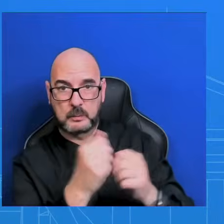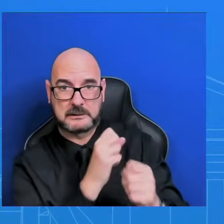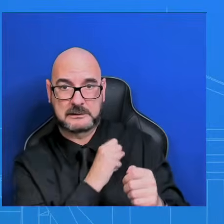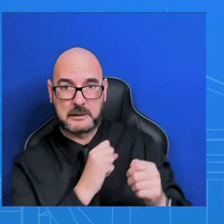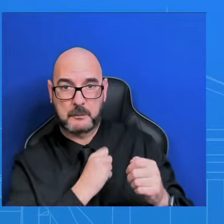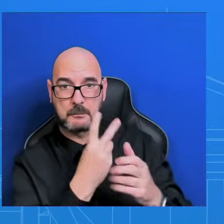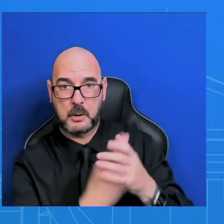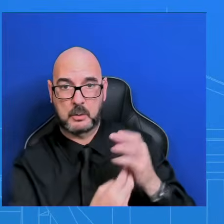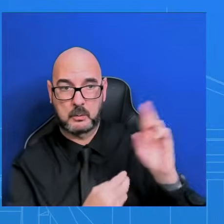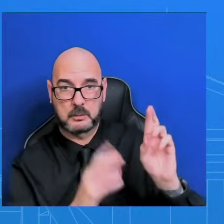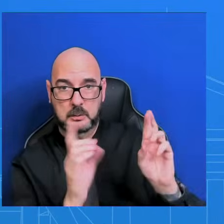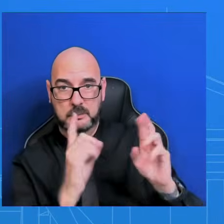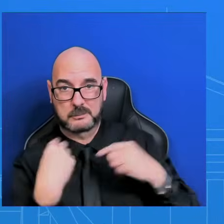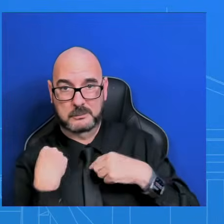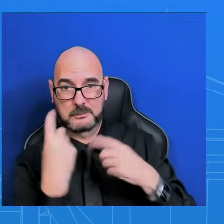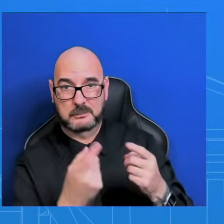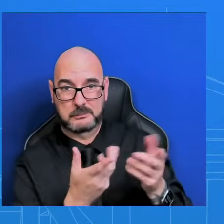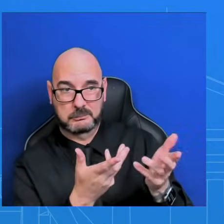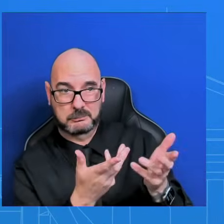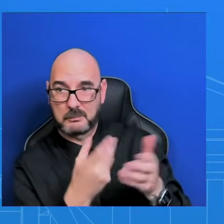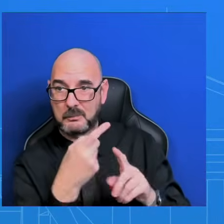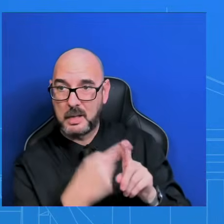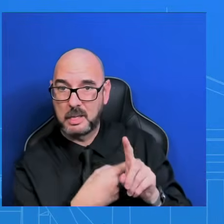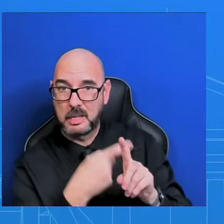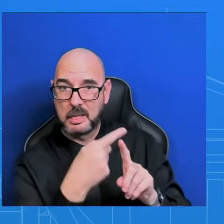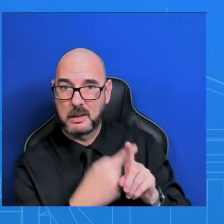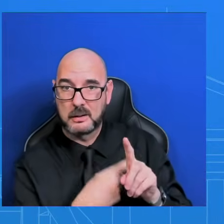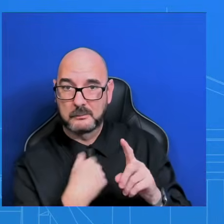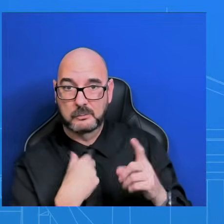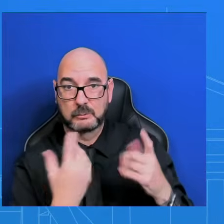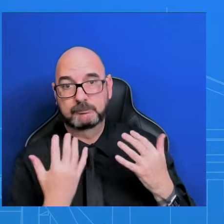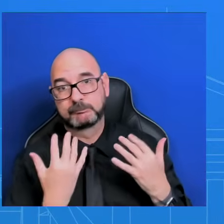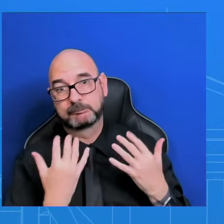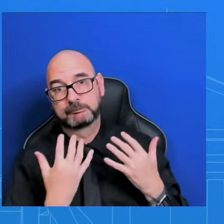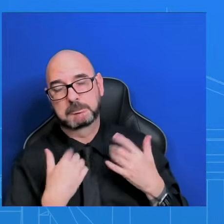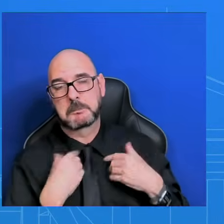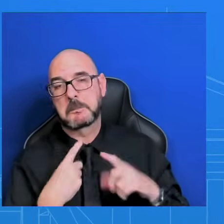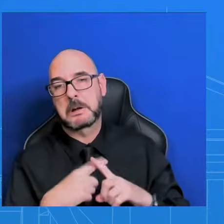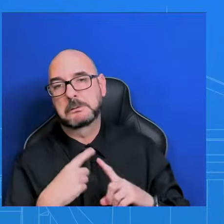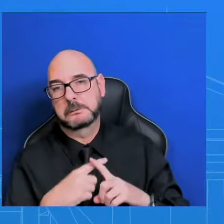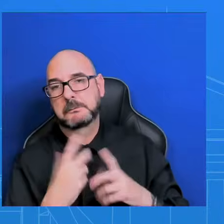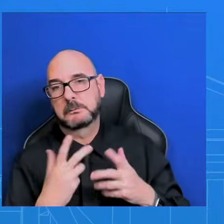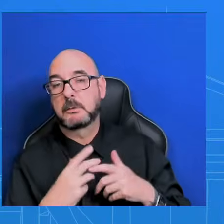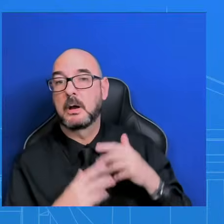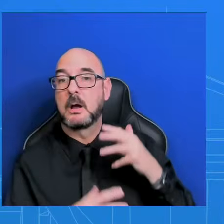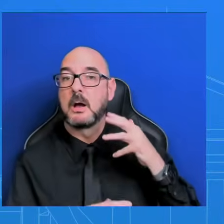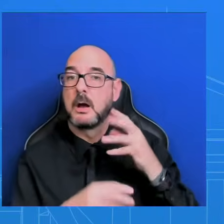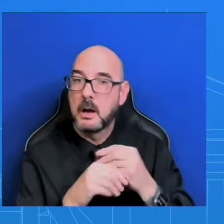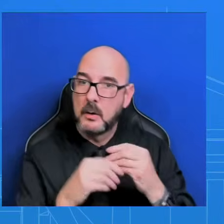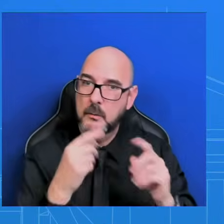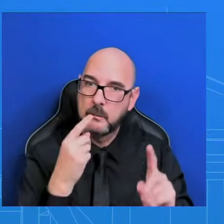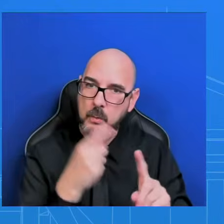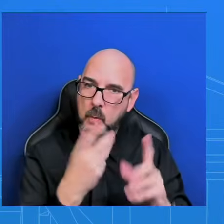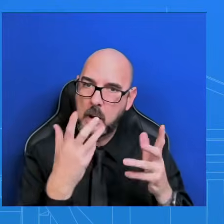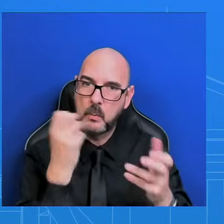We are encouraged. We want to see the supplemental passed. It is important to get that done as well. Remember, border security was originally a part of the --